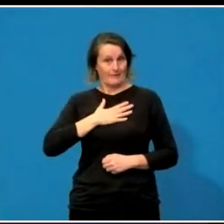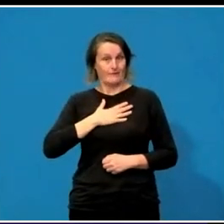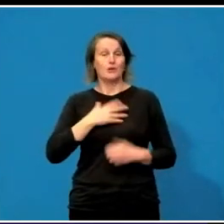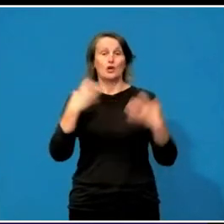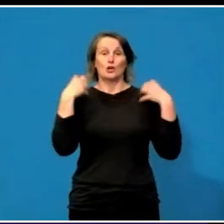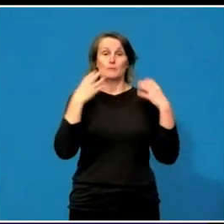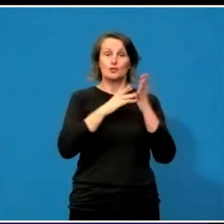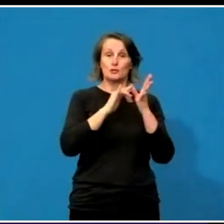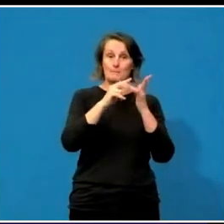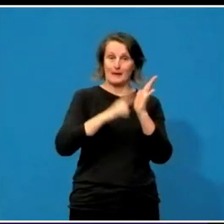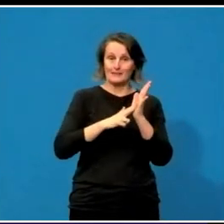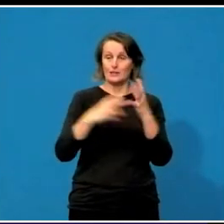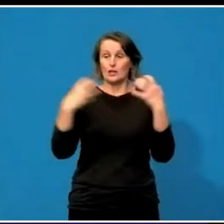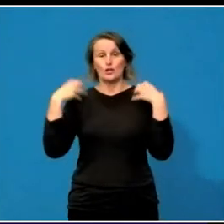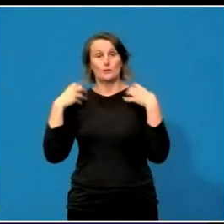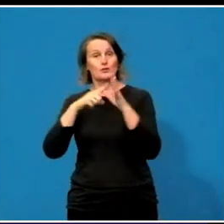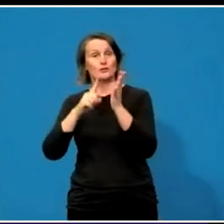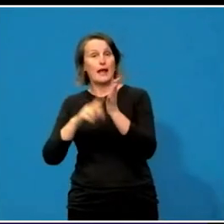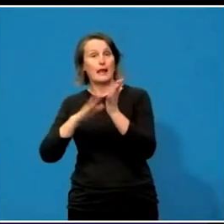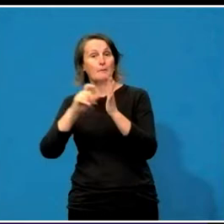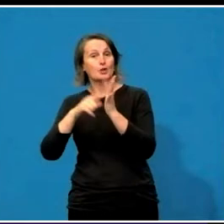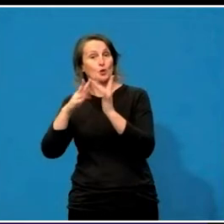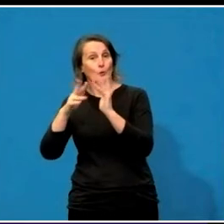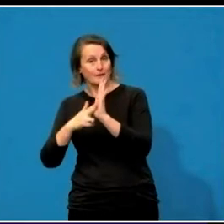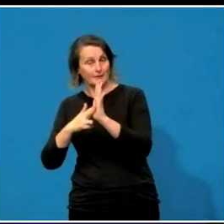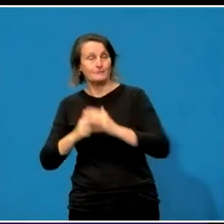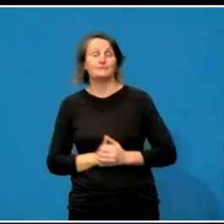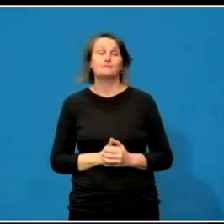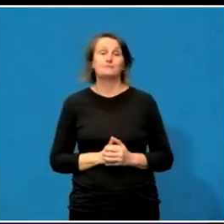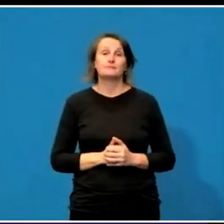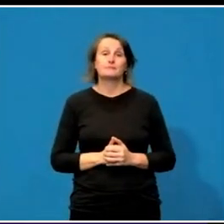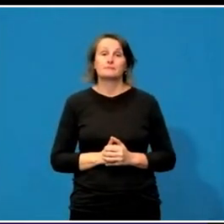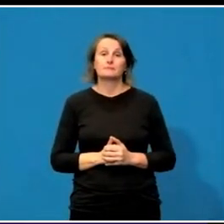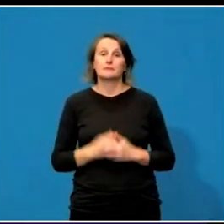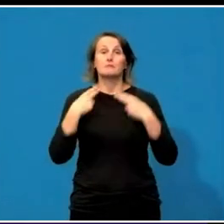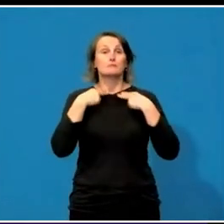Senior Counsel Assisting the Royal Commission this hearing is Mr Pat Griffin SC.